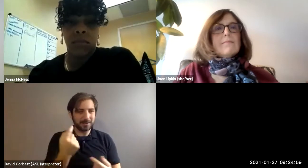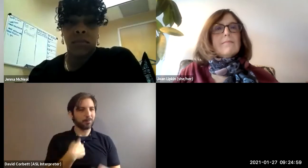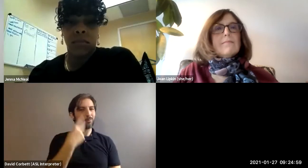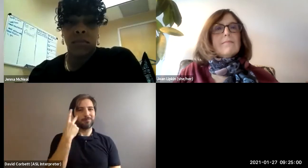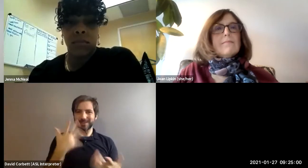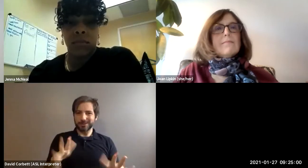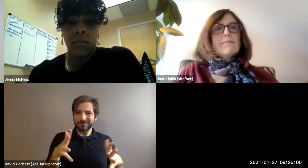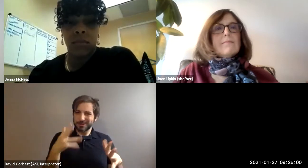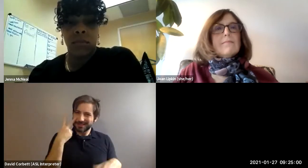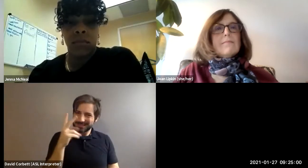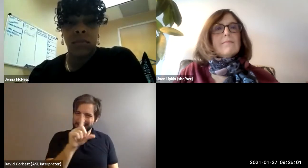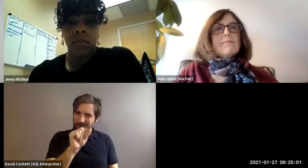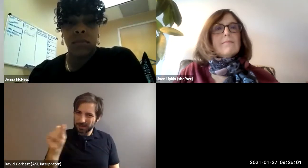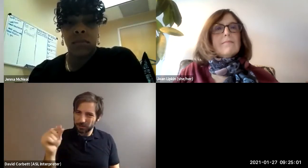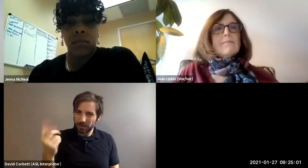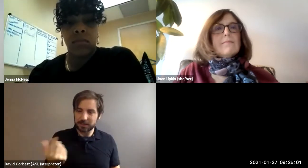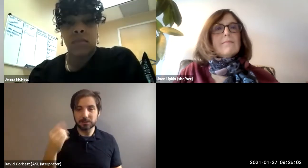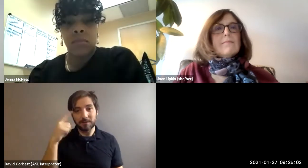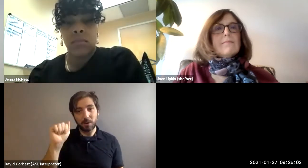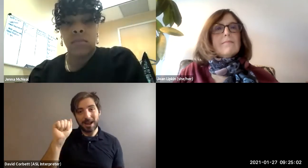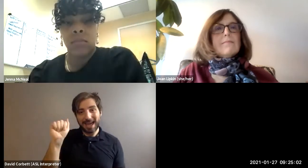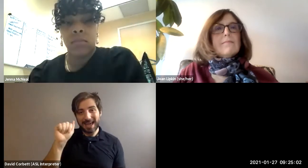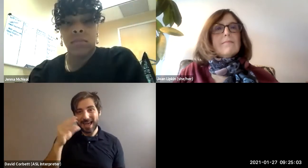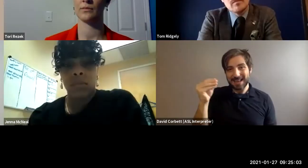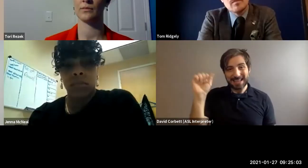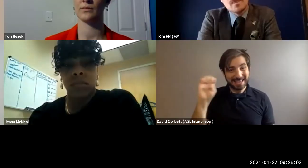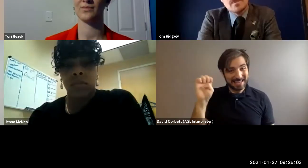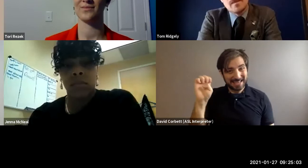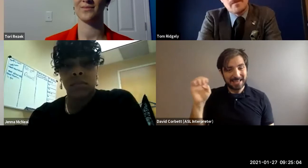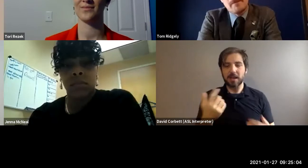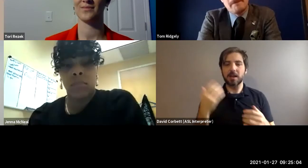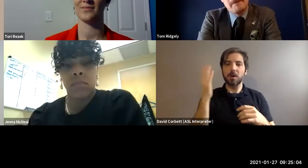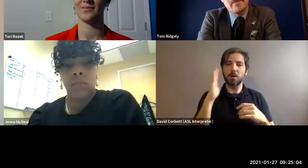that we continue to invest in the arts and and what we like to call the creative economy